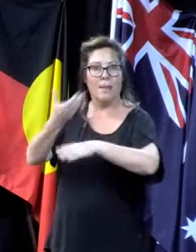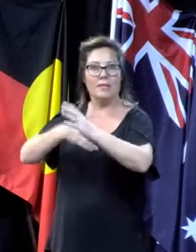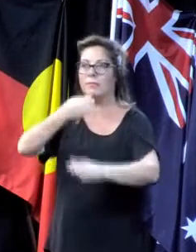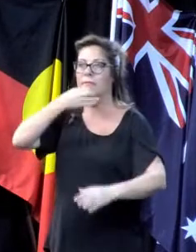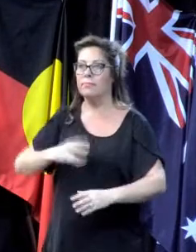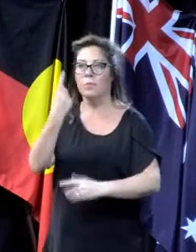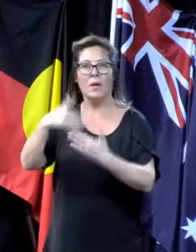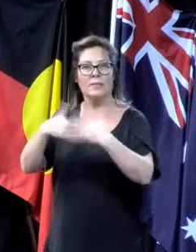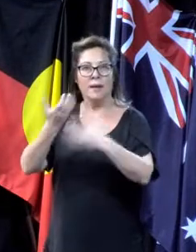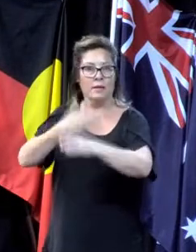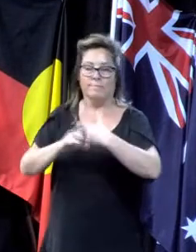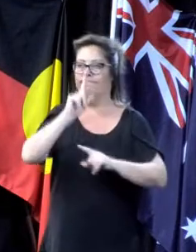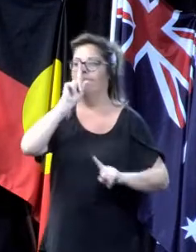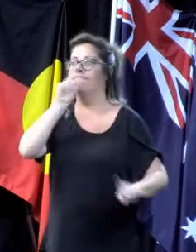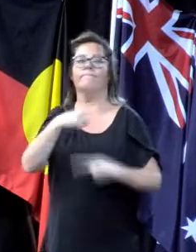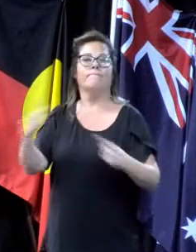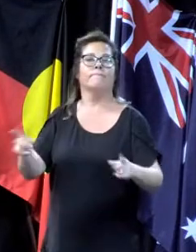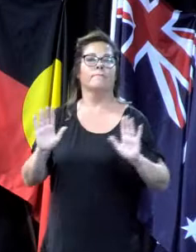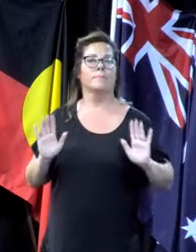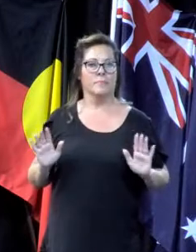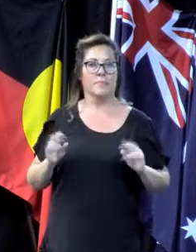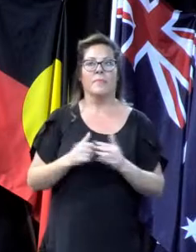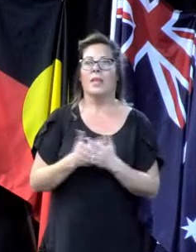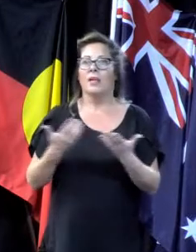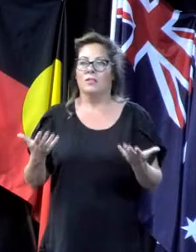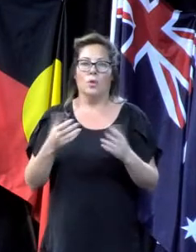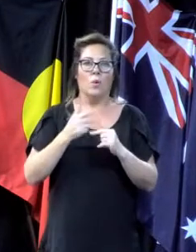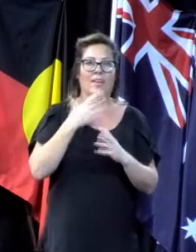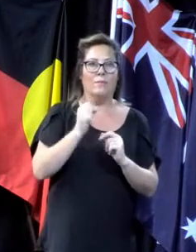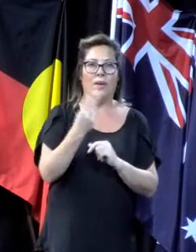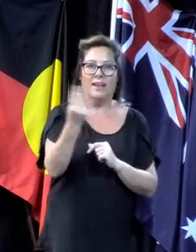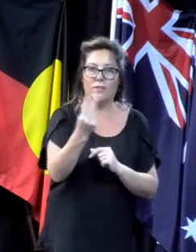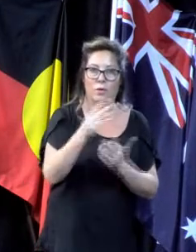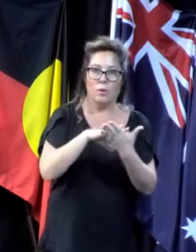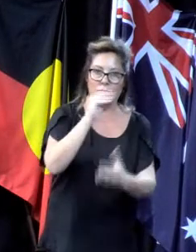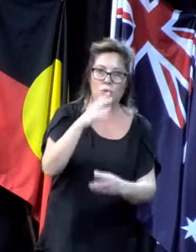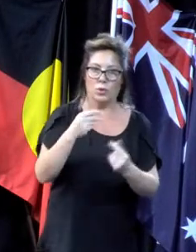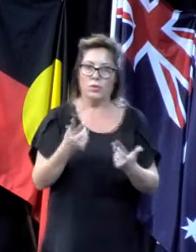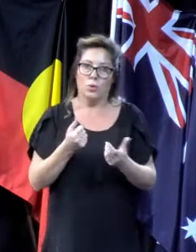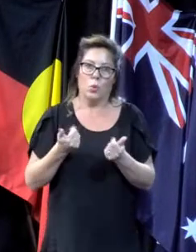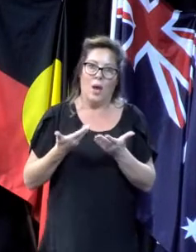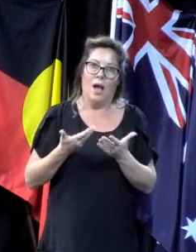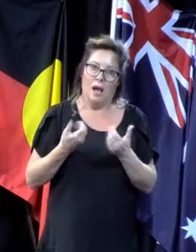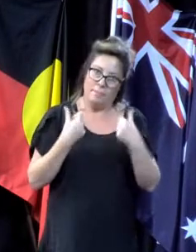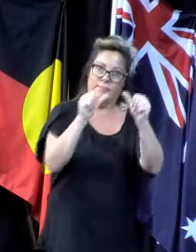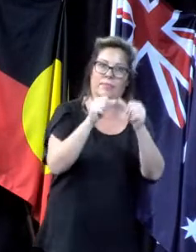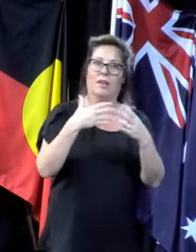12 students who are eligible for SEP allocation across various year levels, classes and subjects,